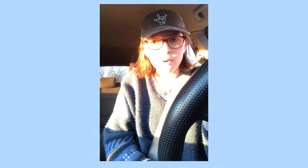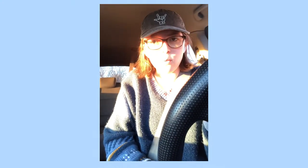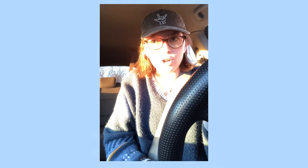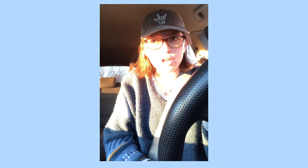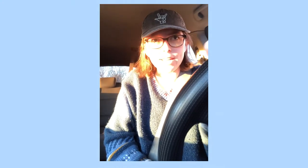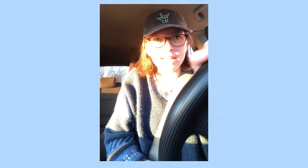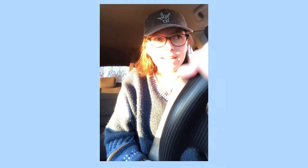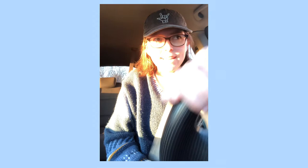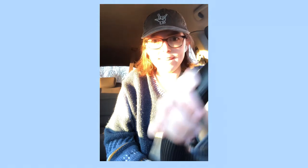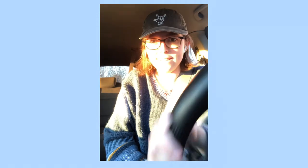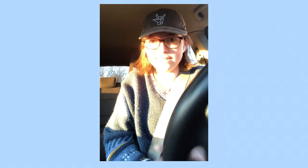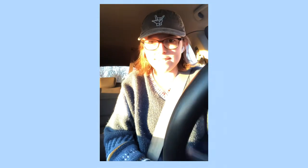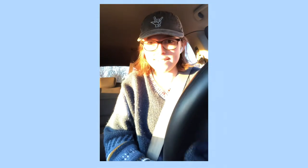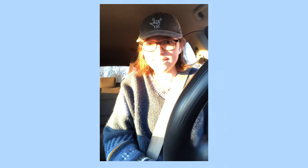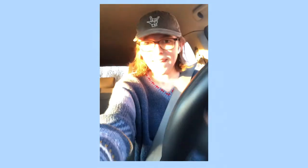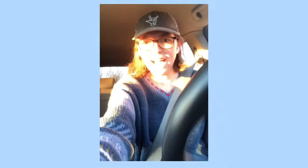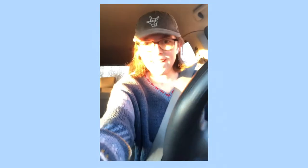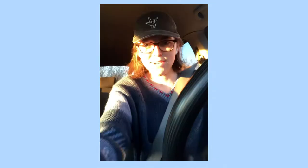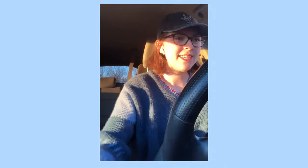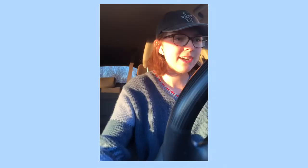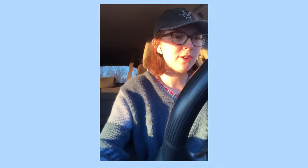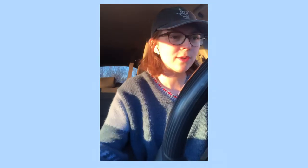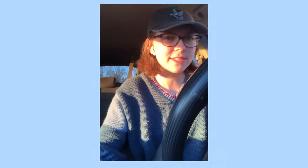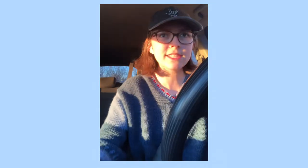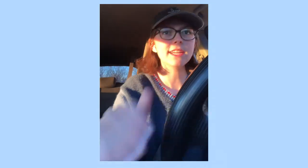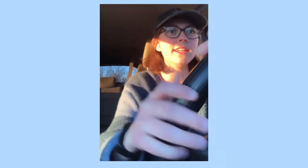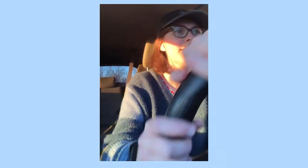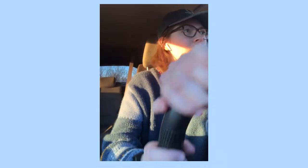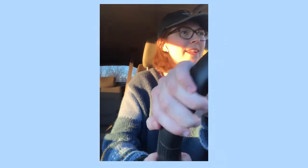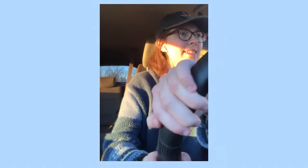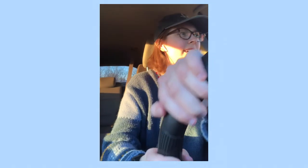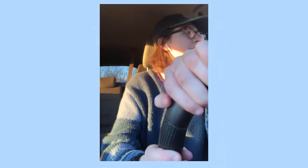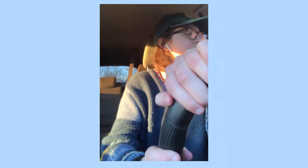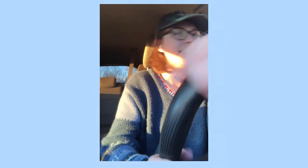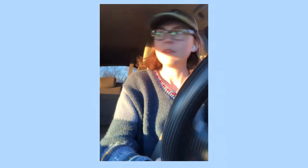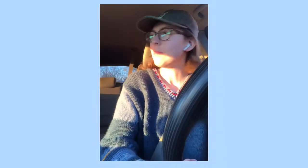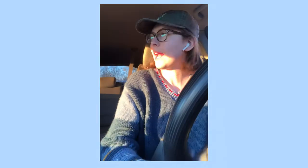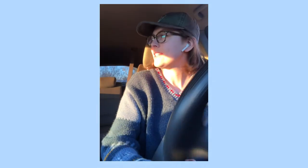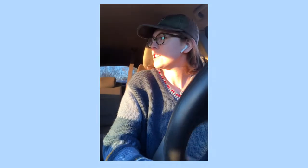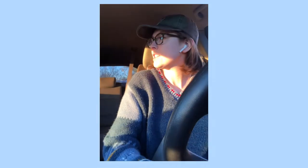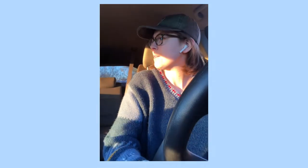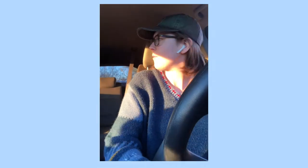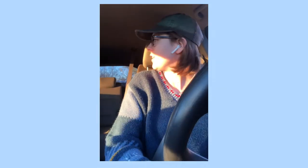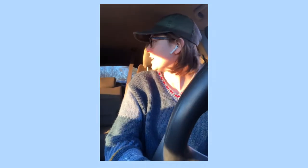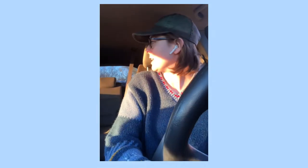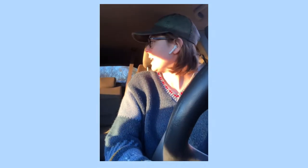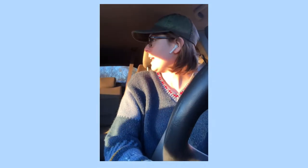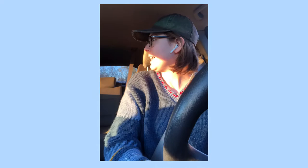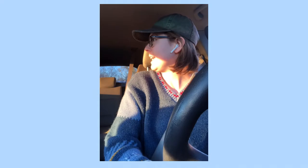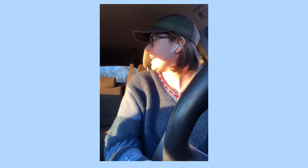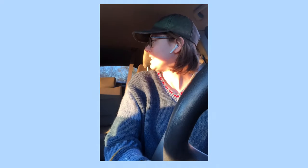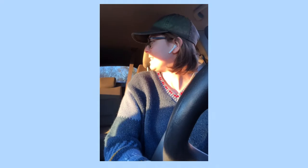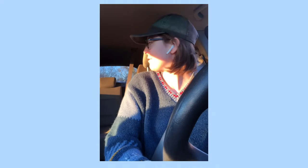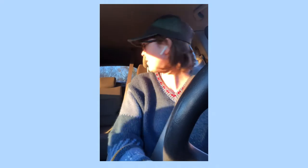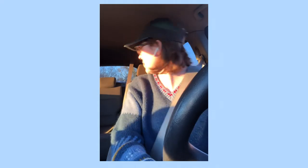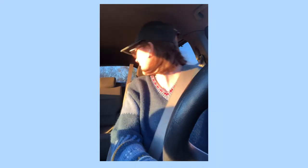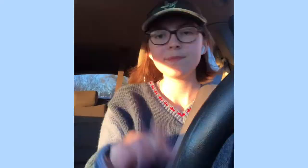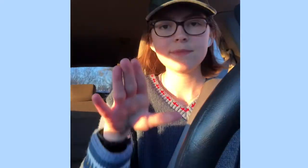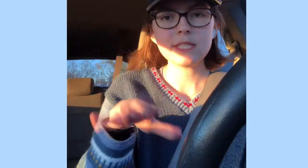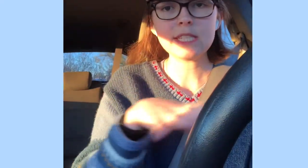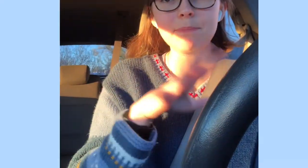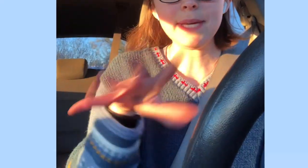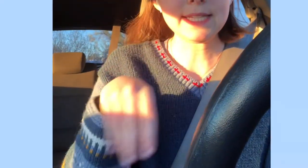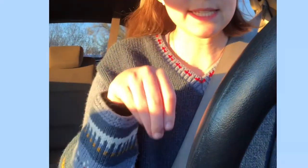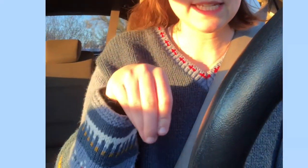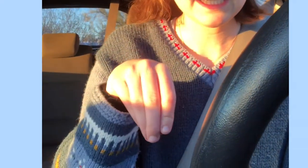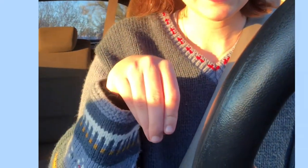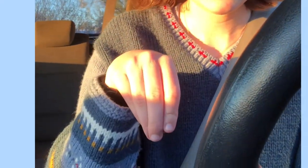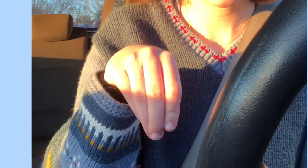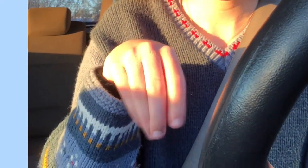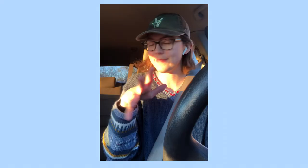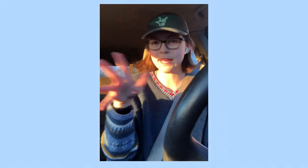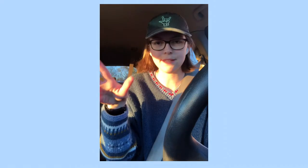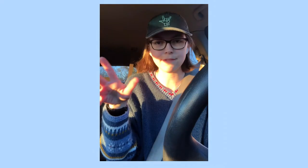my work in it i know who wants to sit in it what but i just am feeling that i need a different